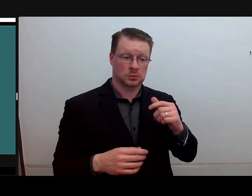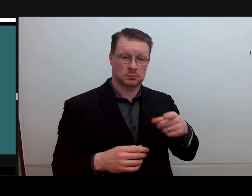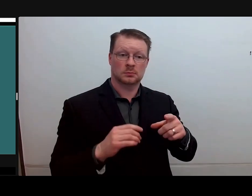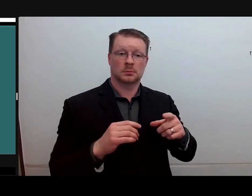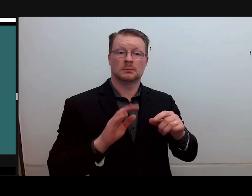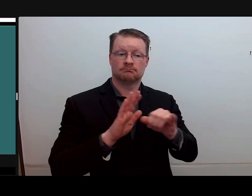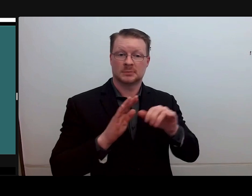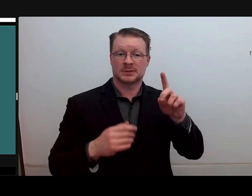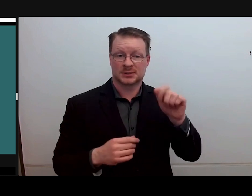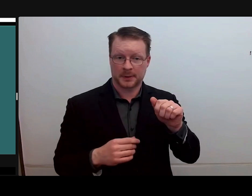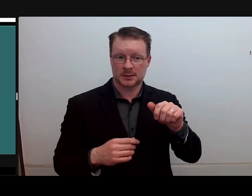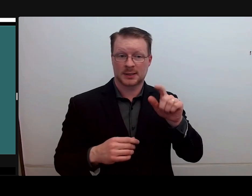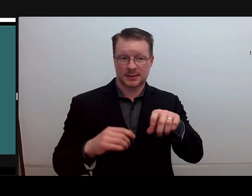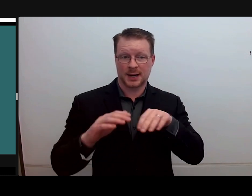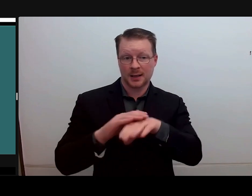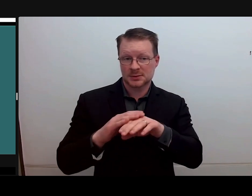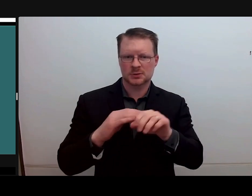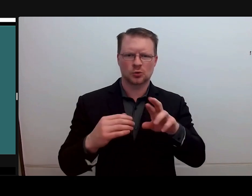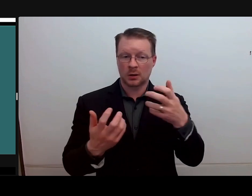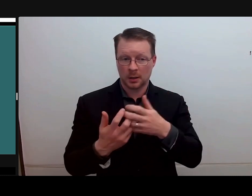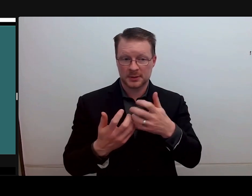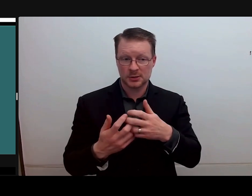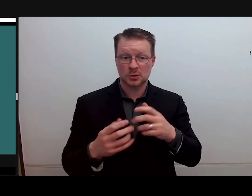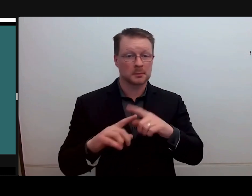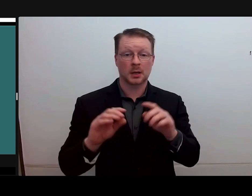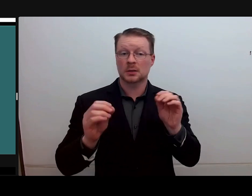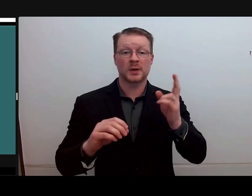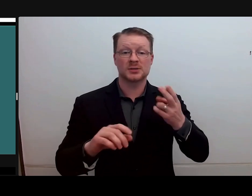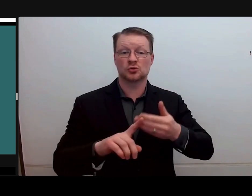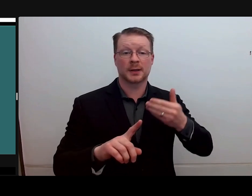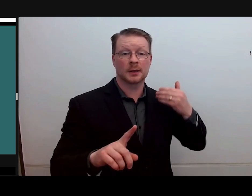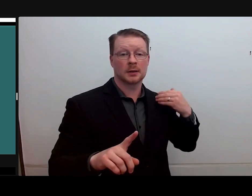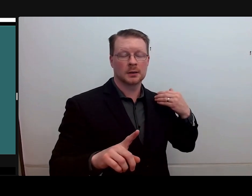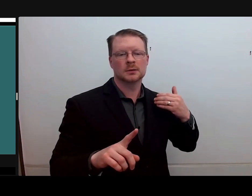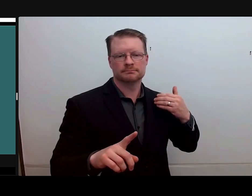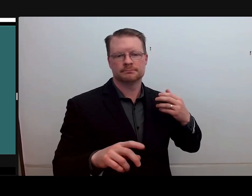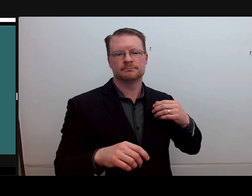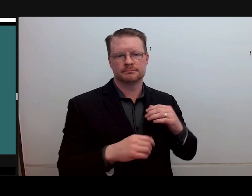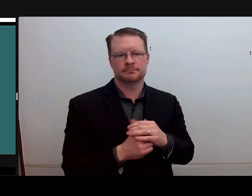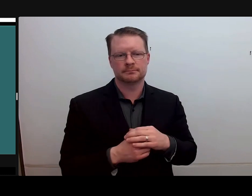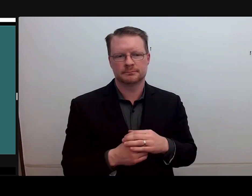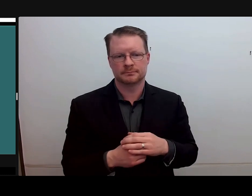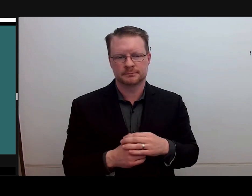that medical students who have identified themselves as having a disability and needing accommodations